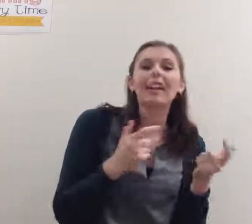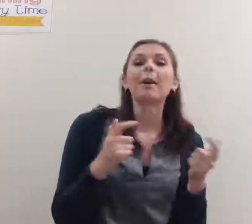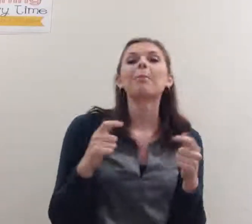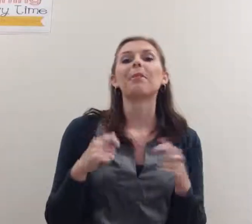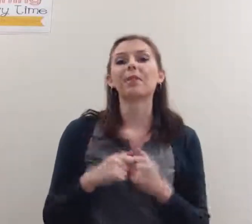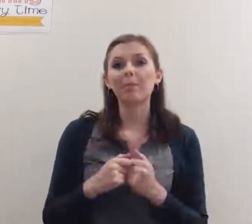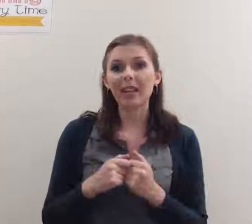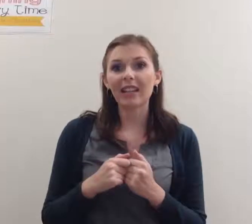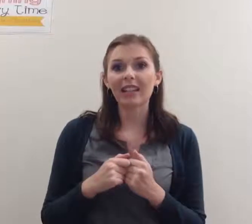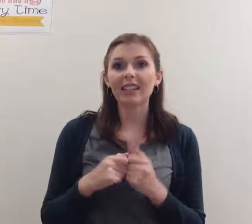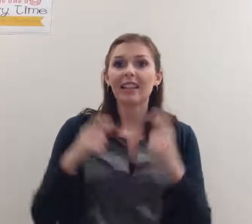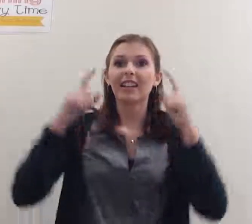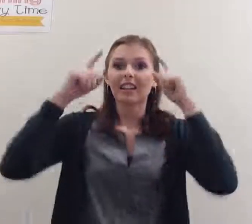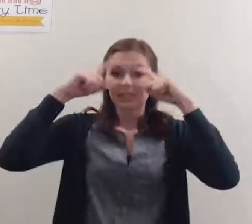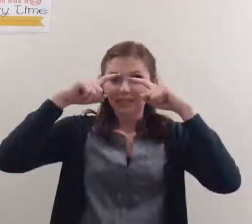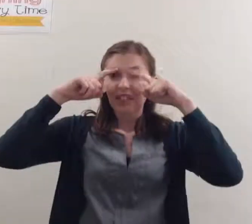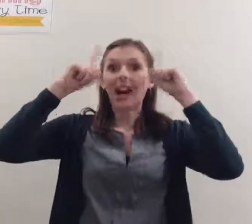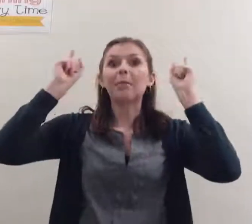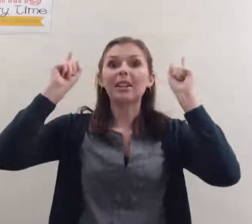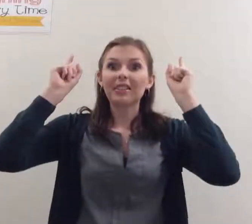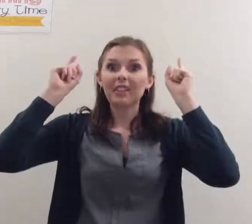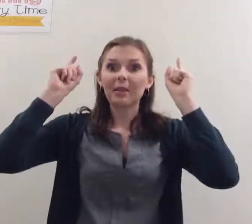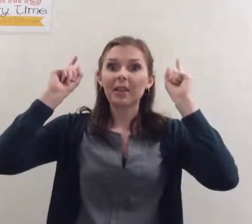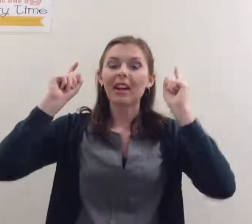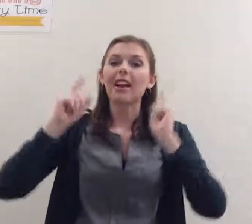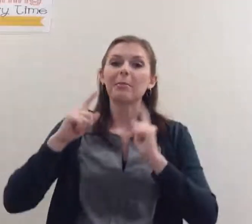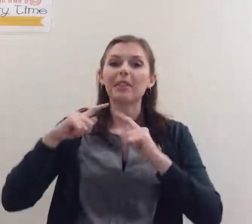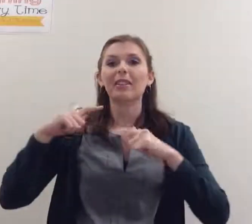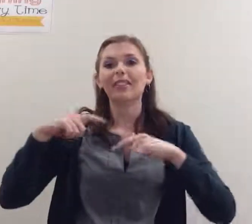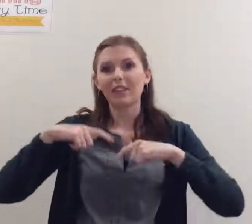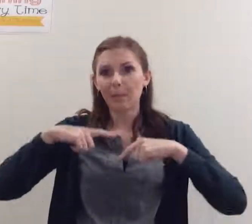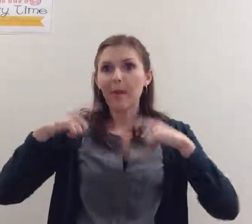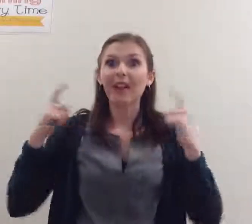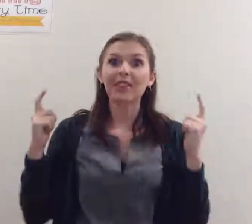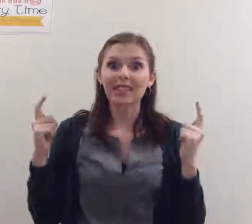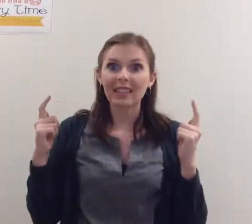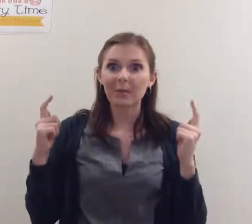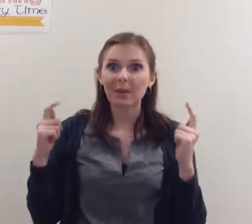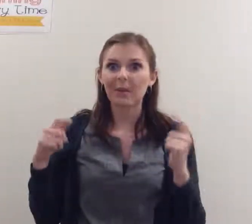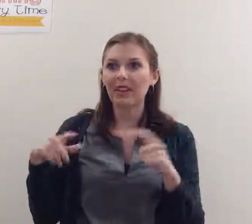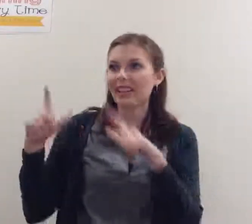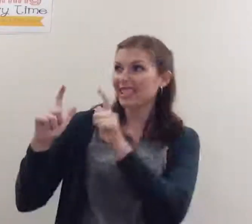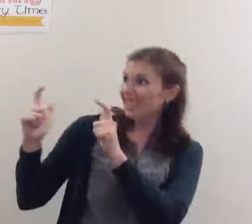But for big, your eyebrows are going to be up, your mouth is going to be big.